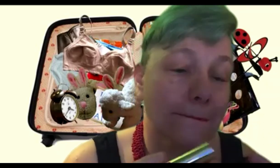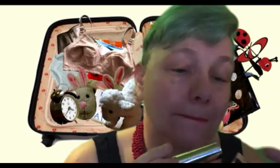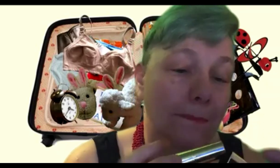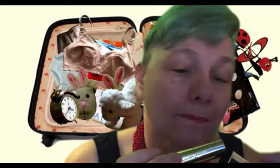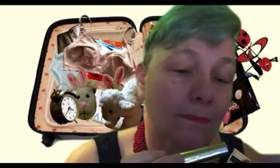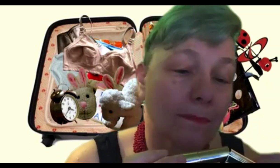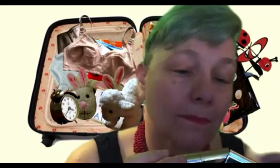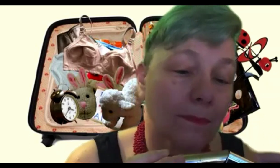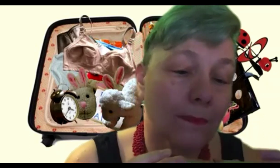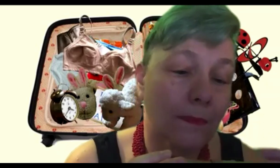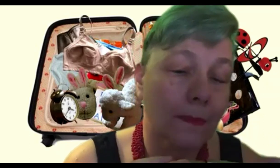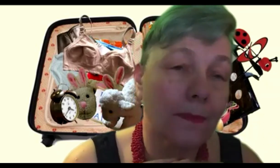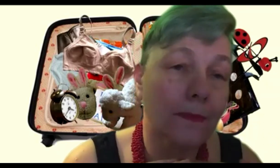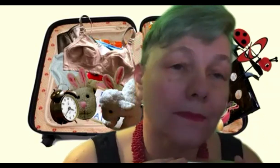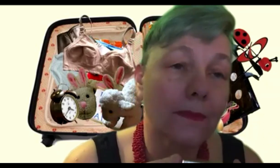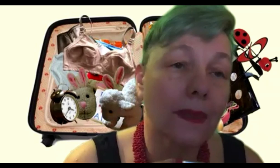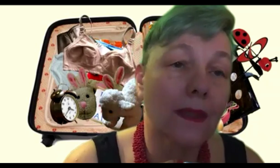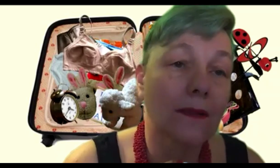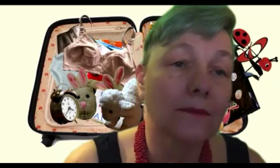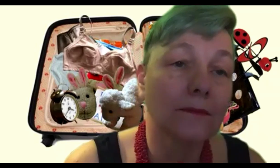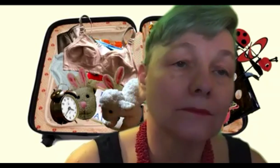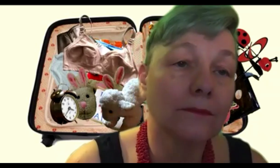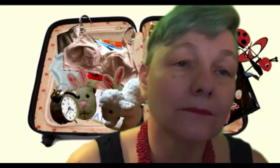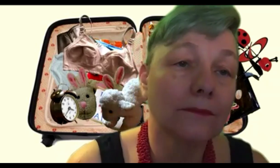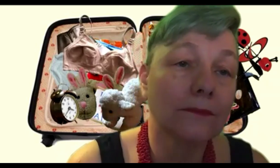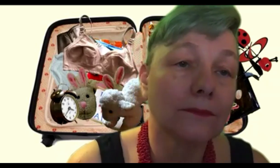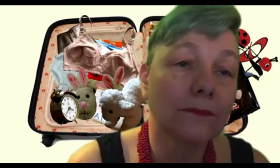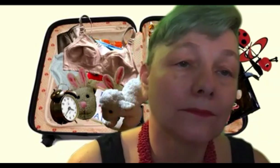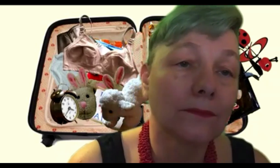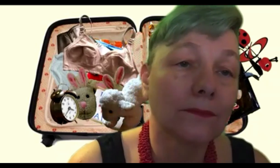clicks the lipstick lid shut. CLICK